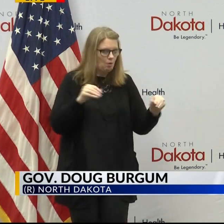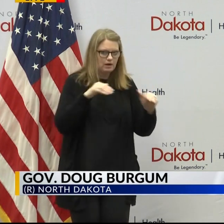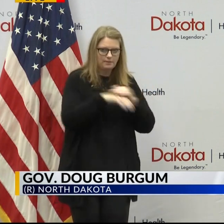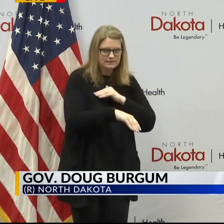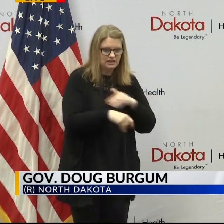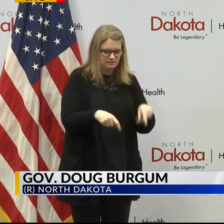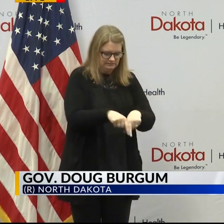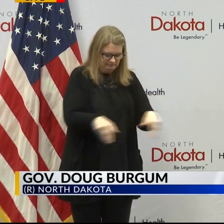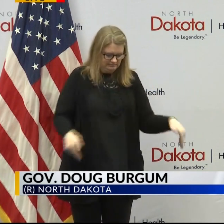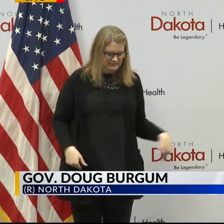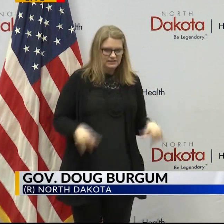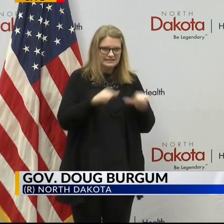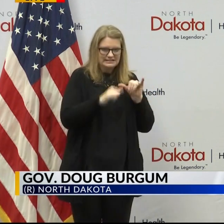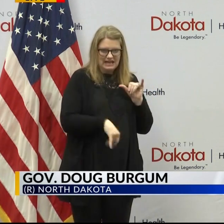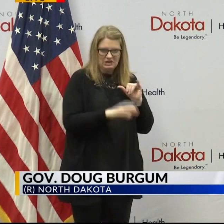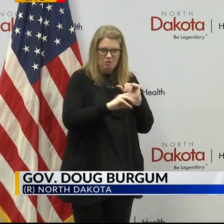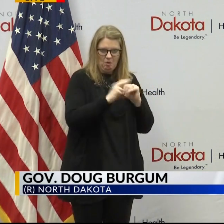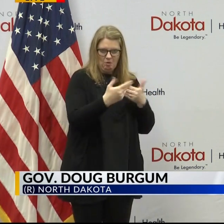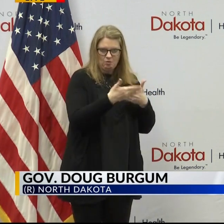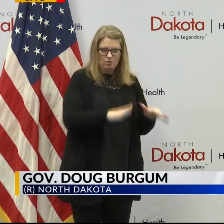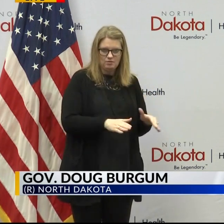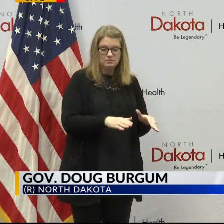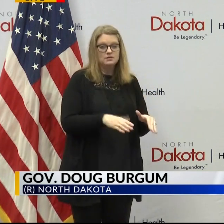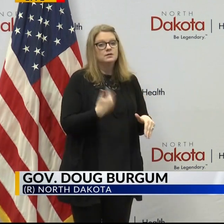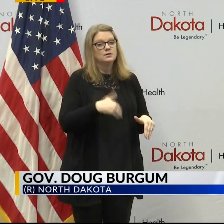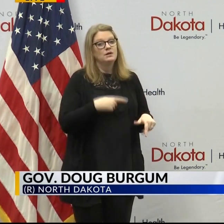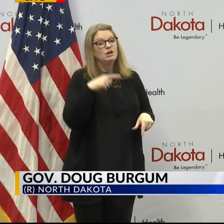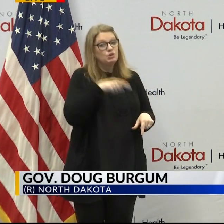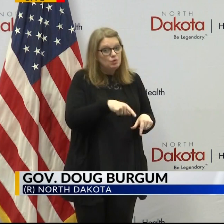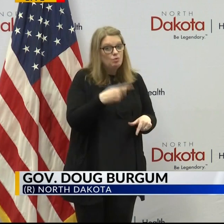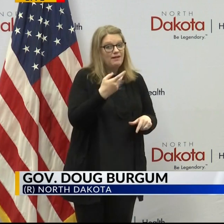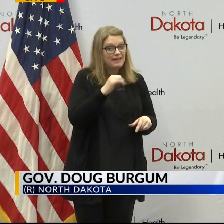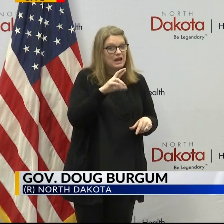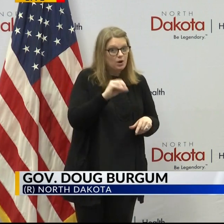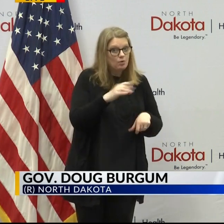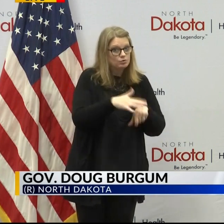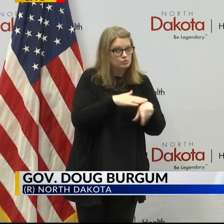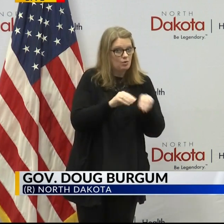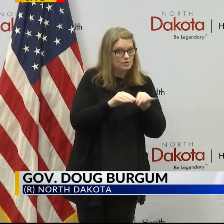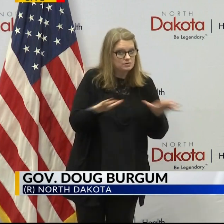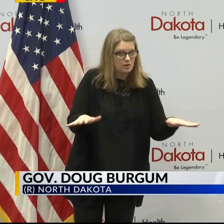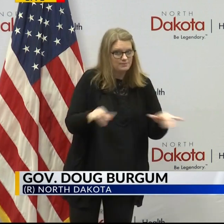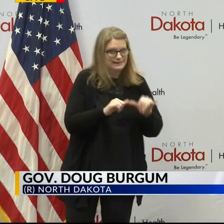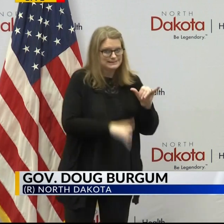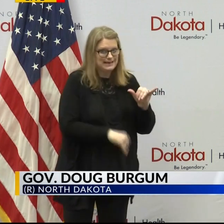ARE WAITING FOR THE TEST OR HAVE TESTED POSITIVE OR SYMPTOMATIC SO THANK YOU BOTH IF YOU'RE IN ISOLATION OR QUARANTINING, WE